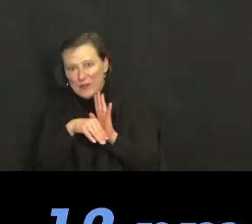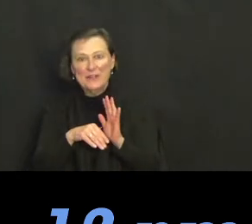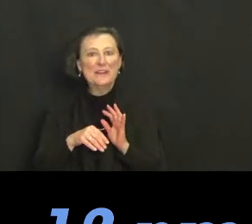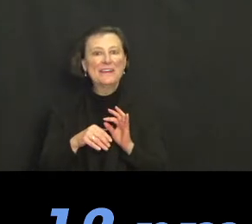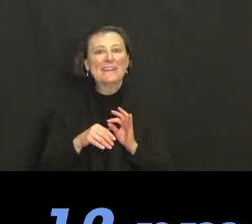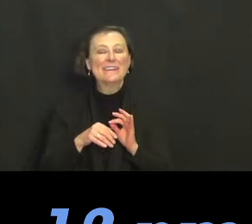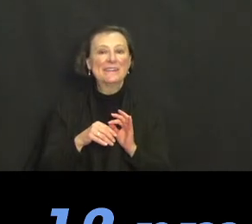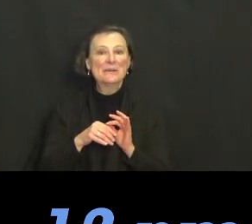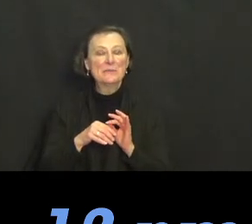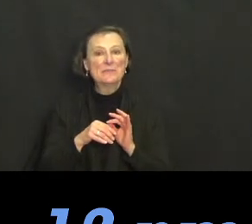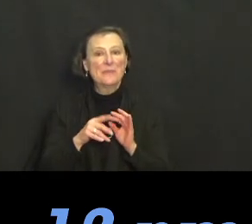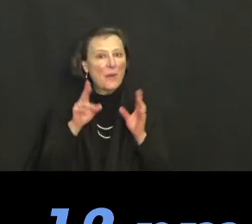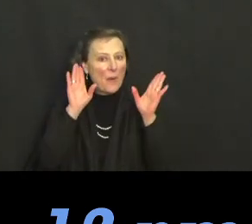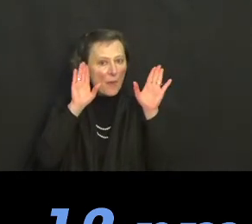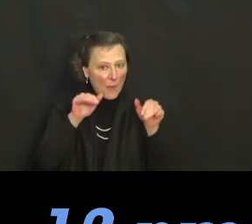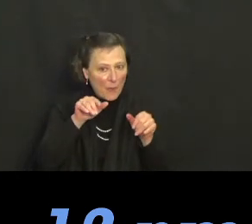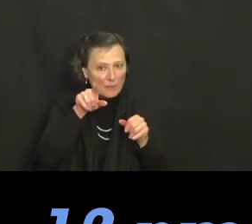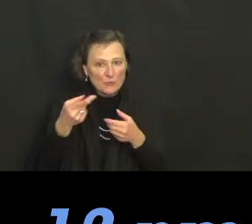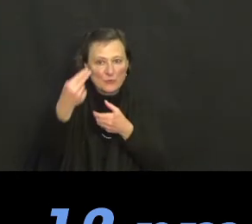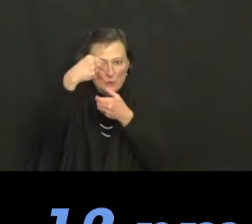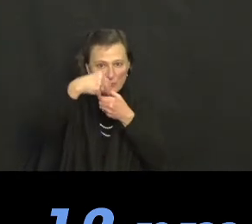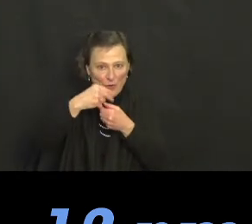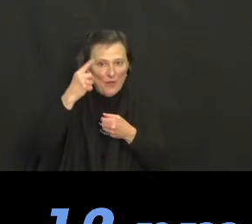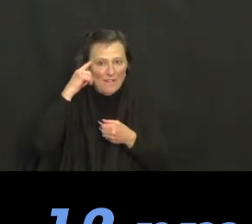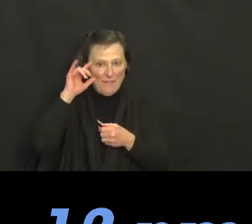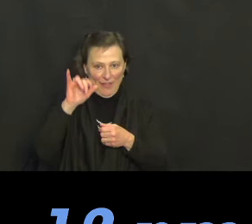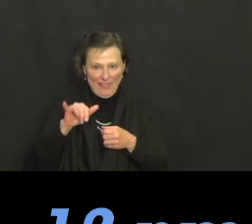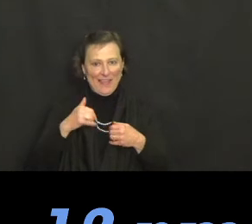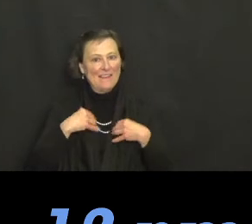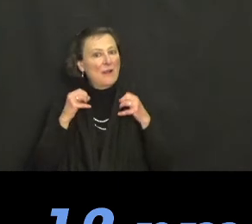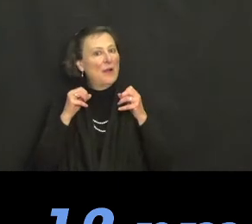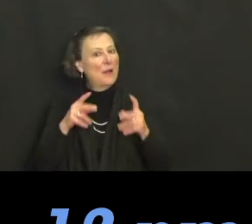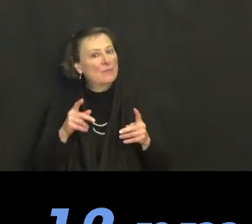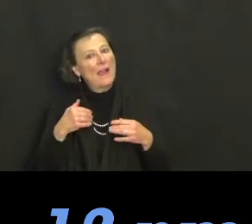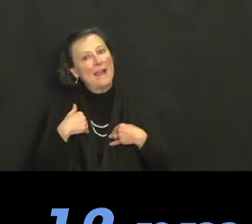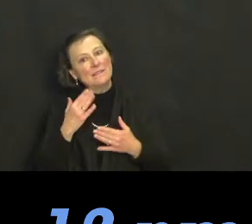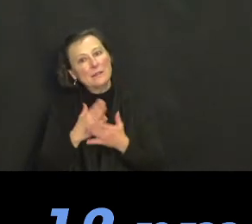So, I hope you'll join us for that so we'll have an opportunity to have some interaction.